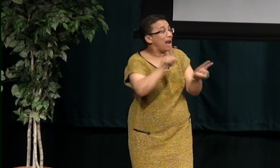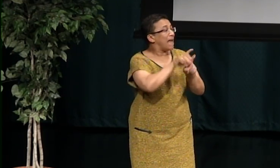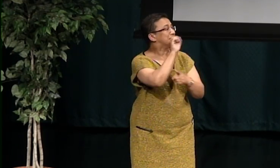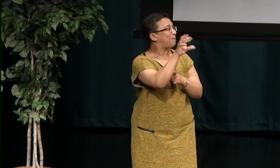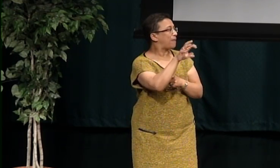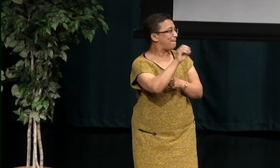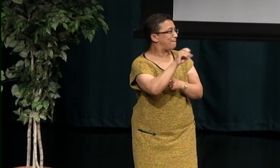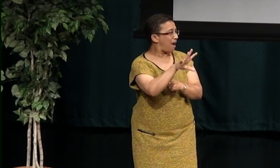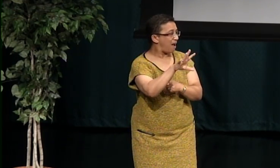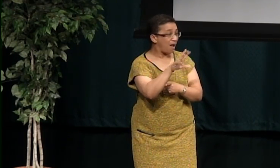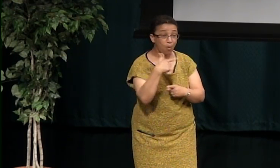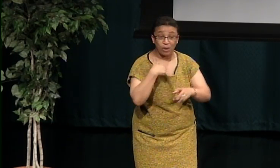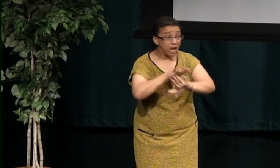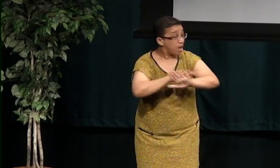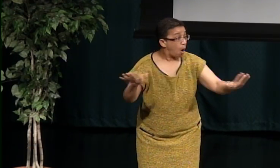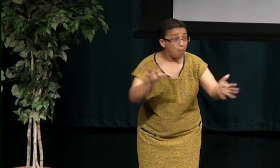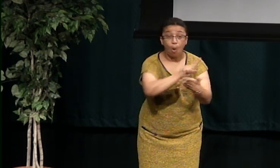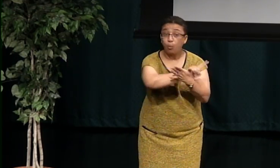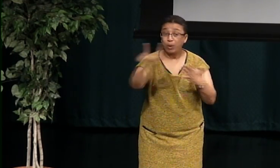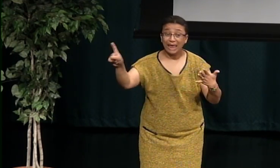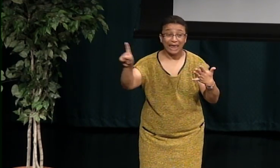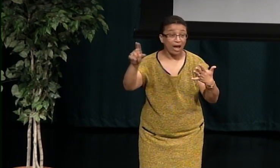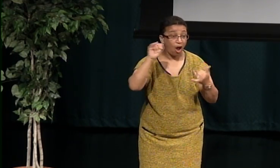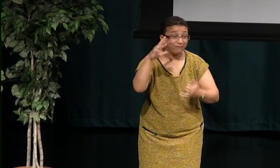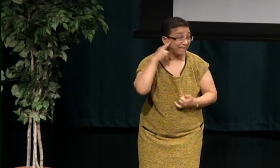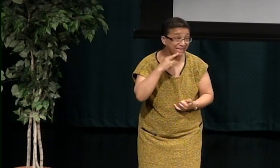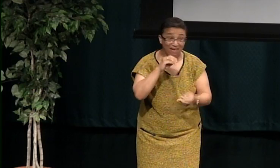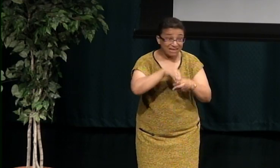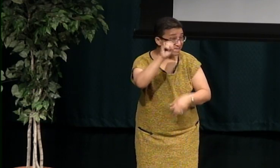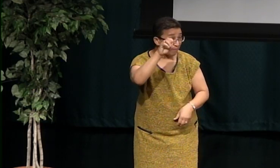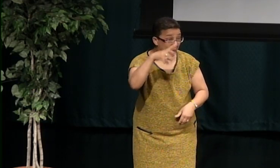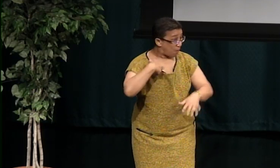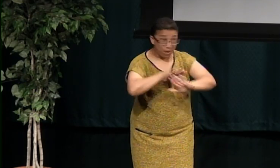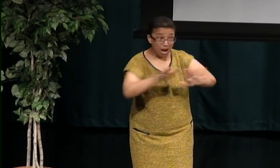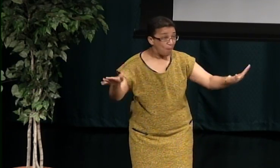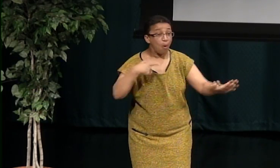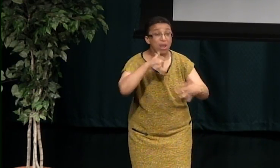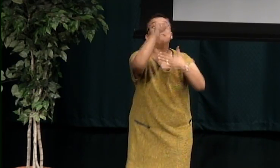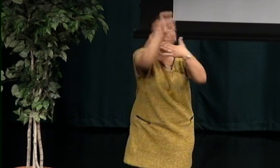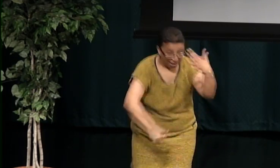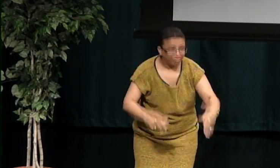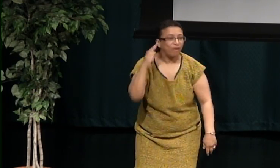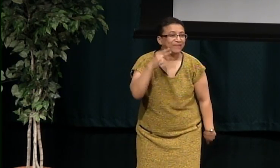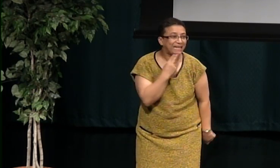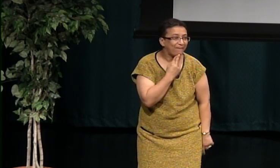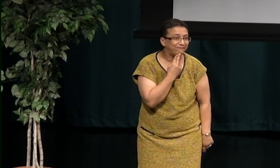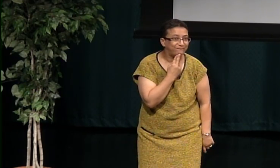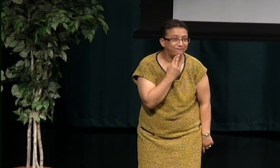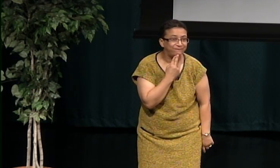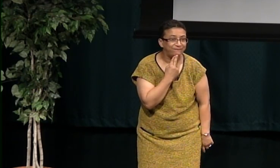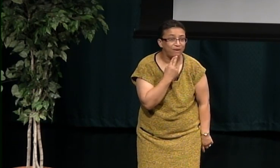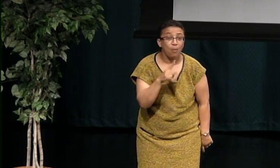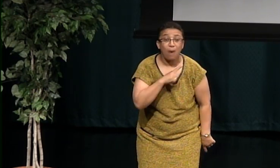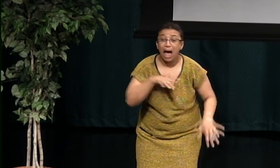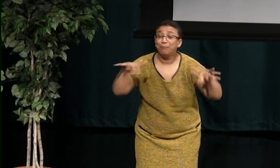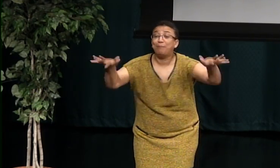But I don't think there's enough of that. Seminars or weeks of deaf people.